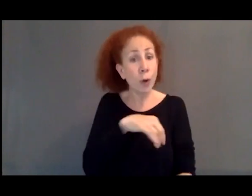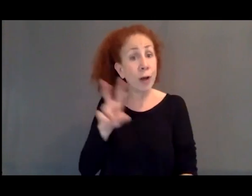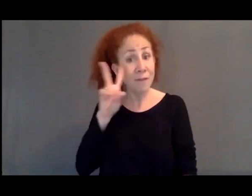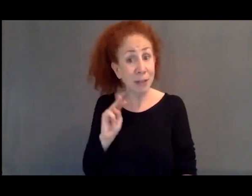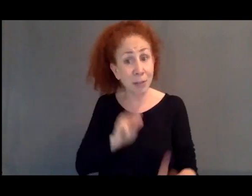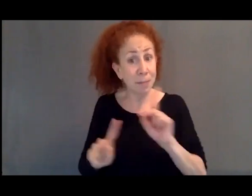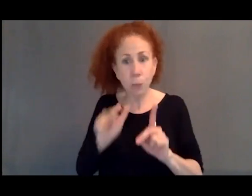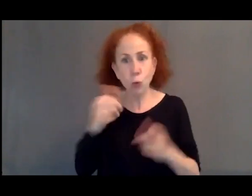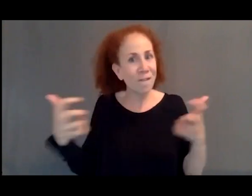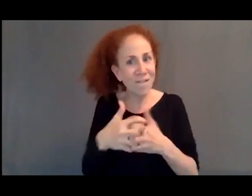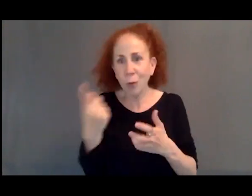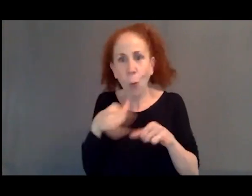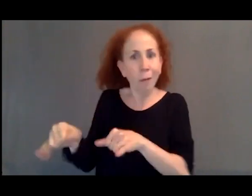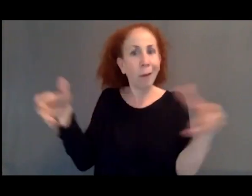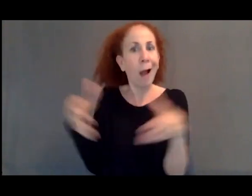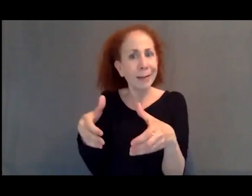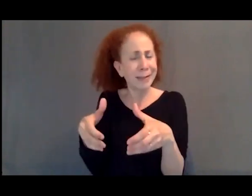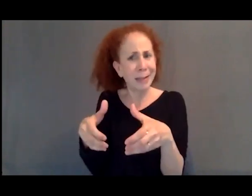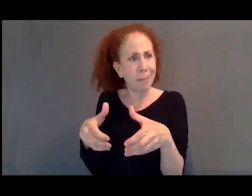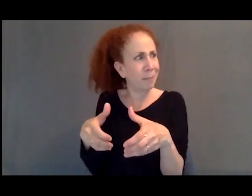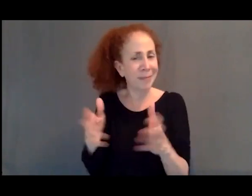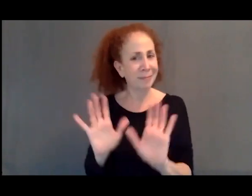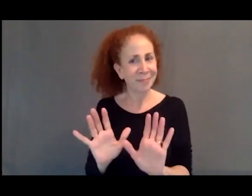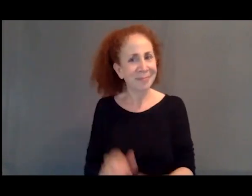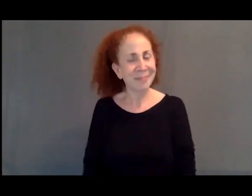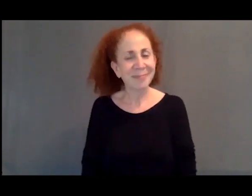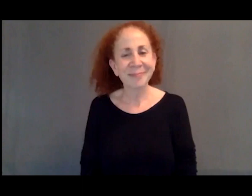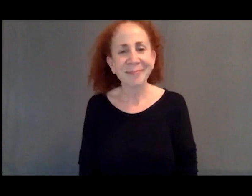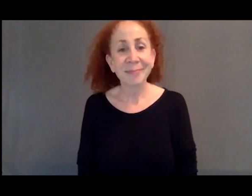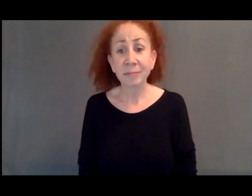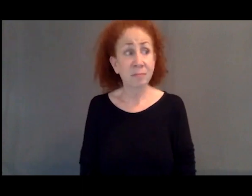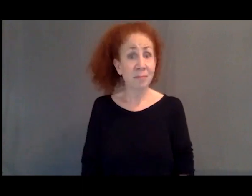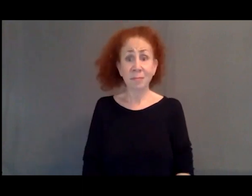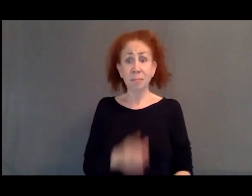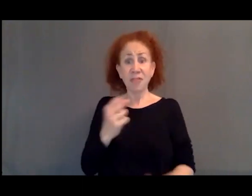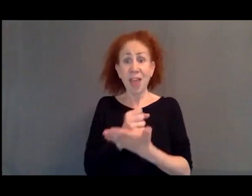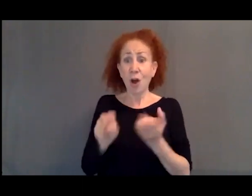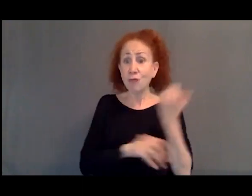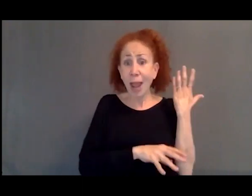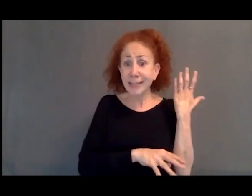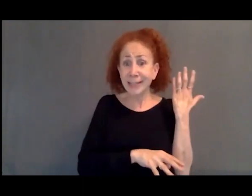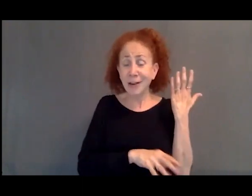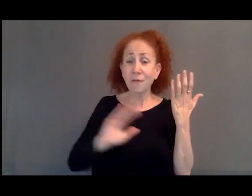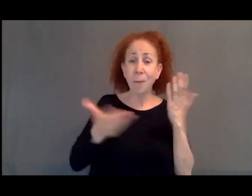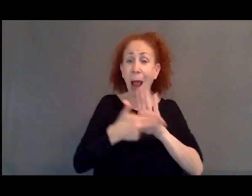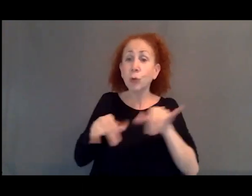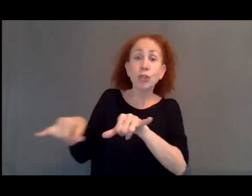who don't fit under any kind of average expectation, and they're completely erased from our stereotypical and